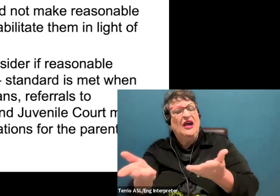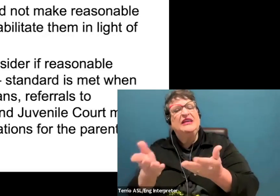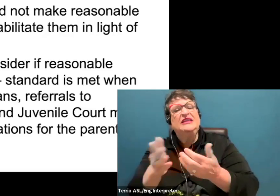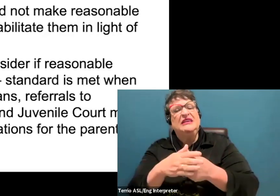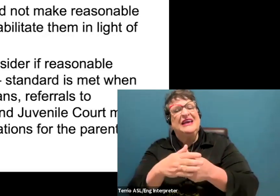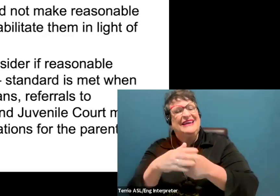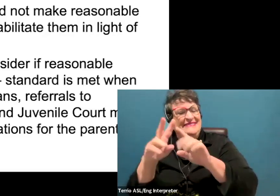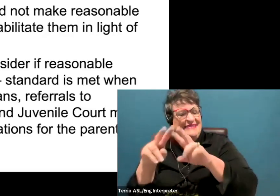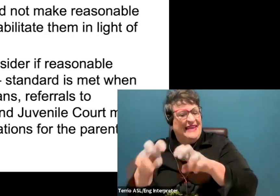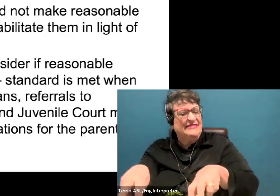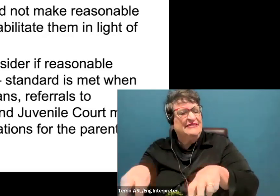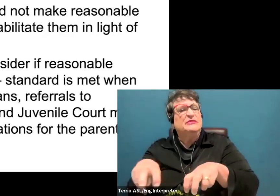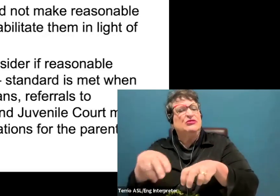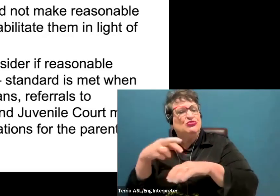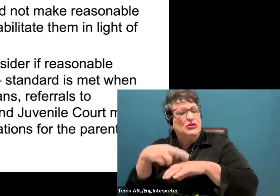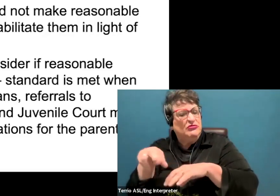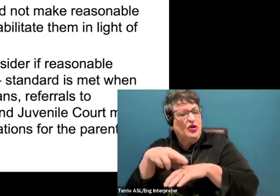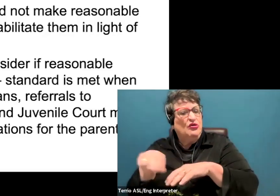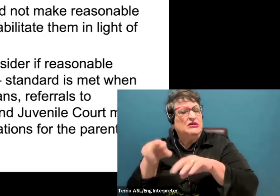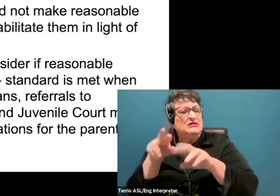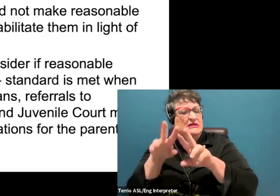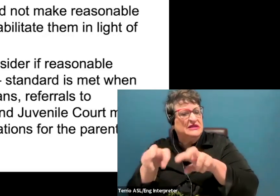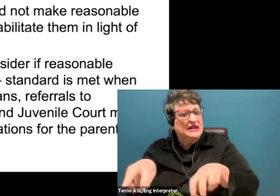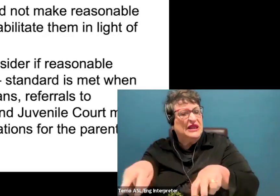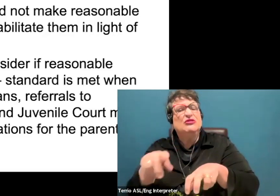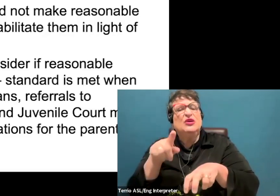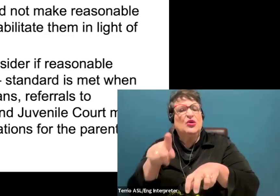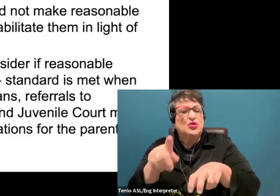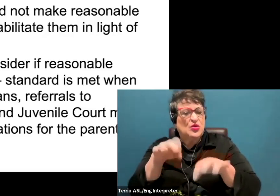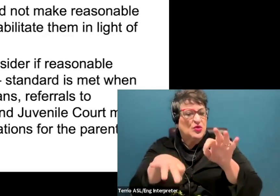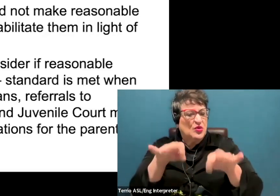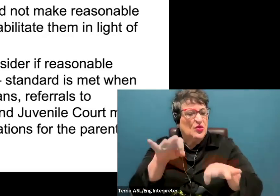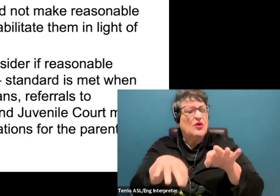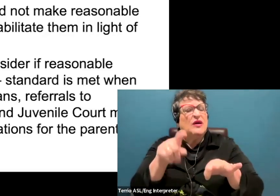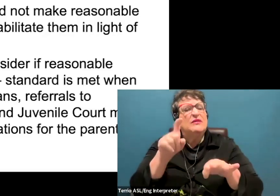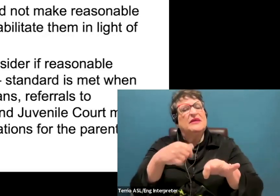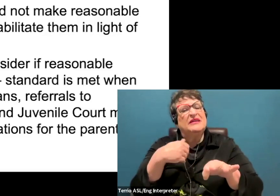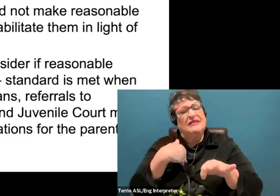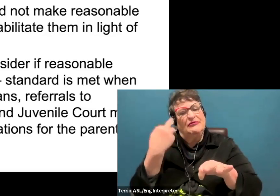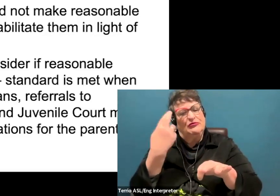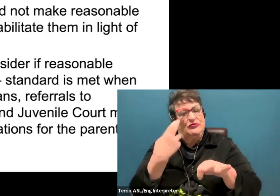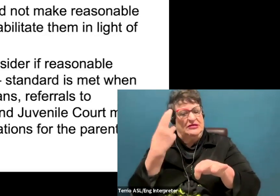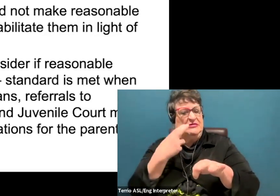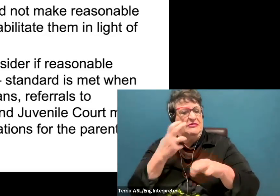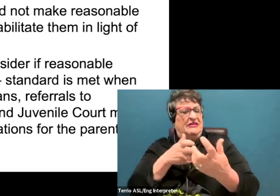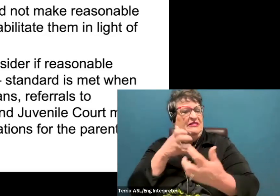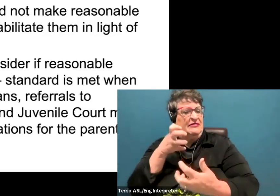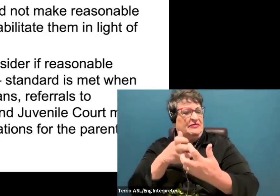And again, it also says that the court must account for and make reasonable accommodations for the parent's disability